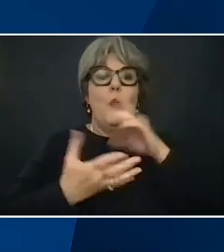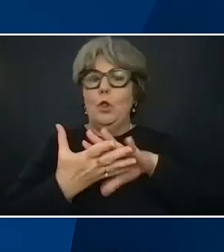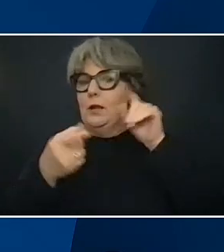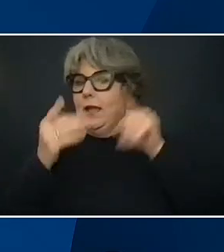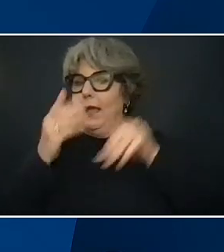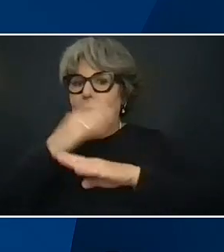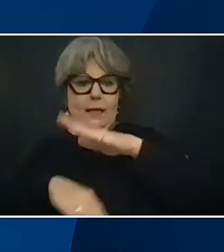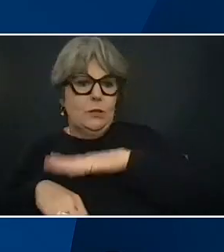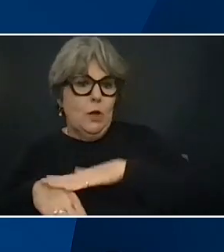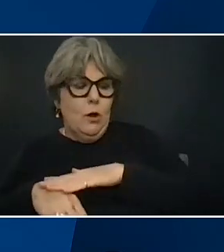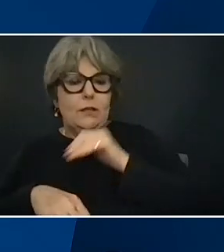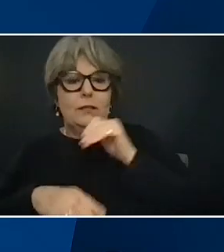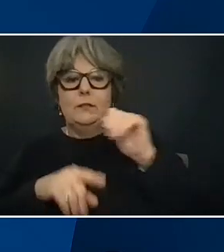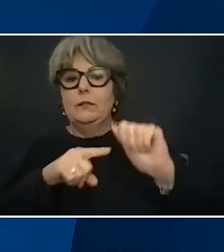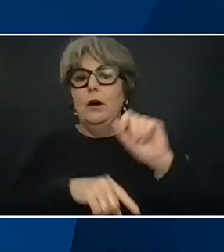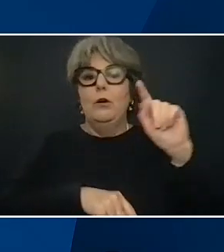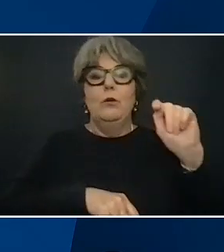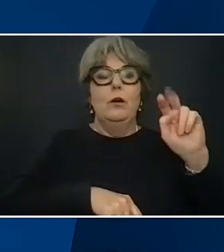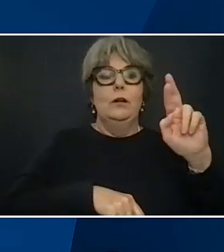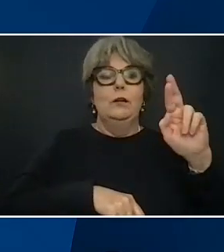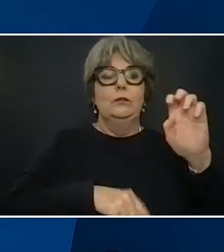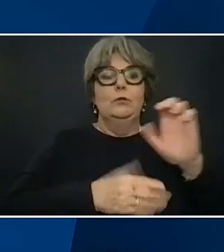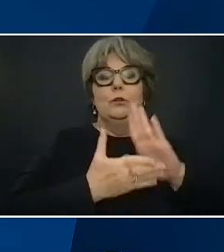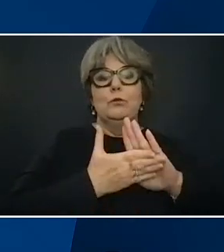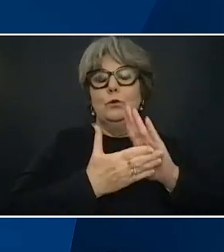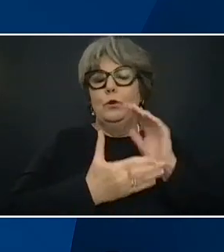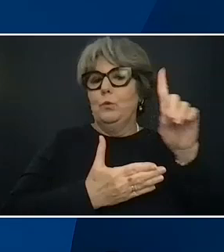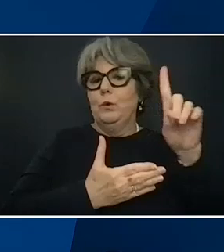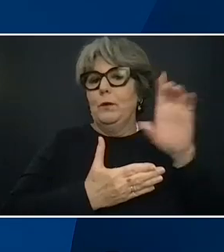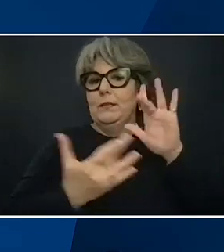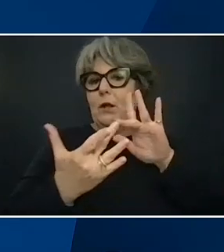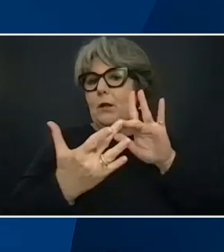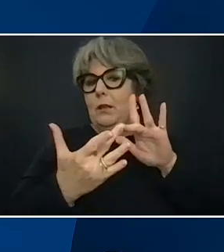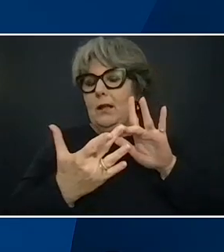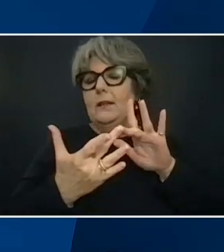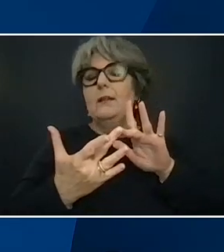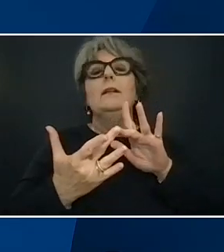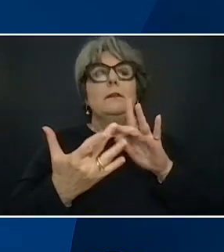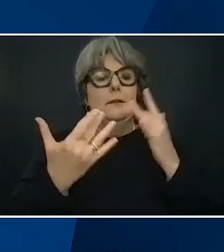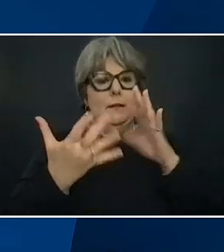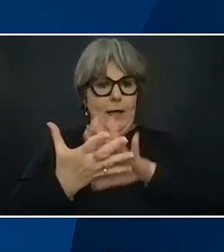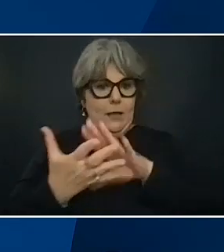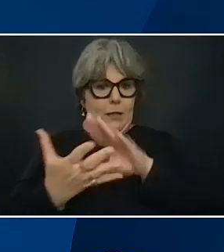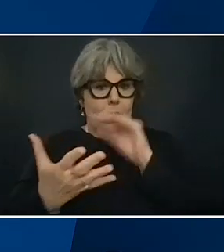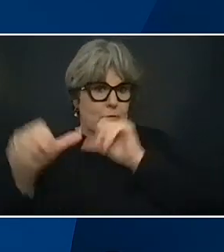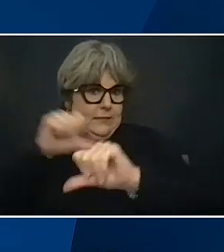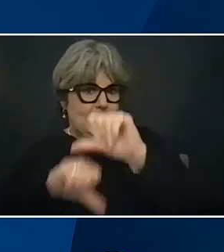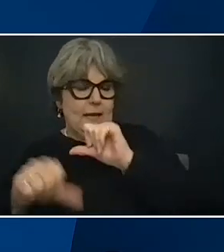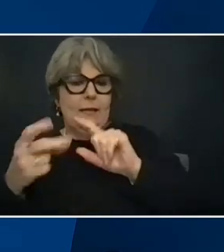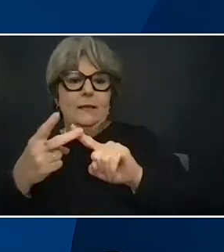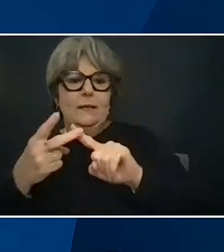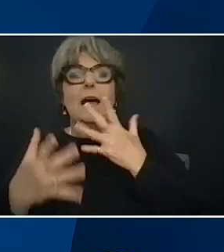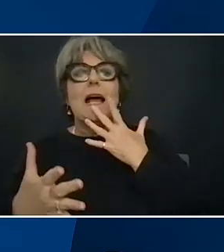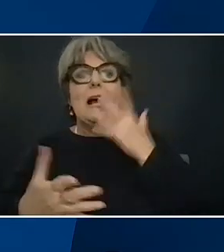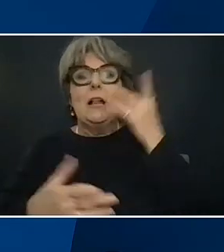school can be 100% online. Students can currently learn science, color theory, safety, and sanitation when